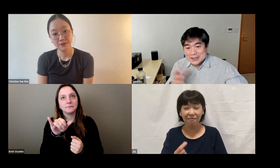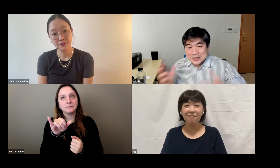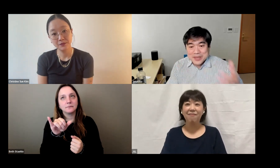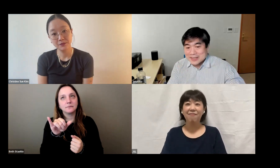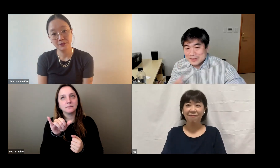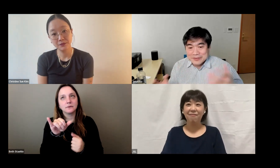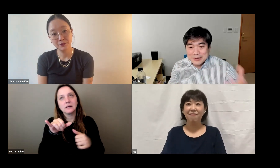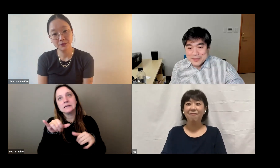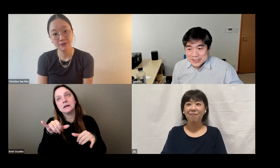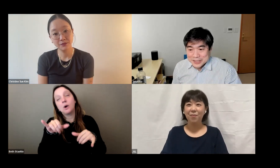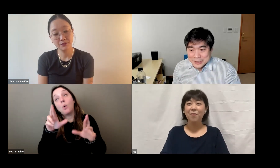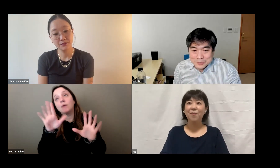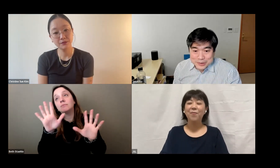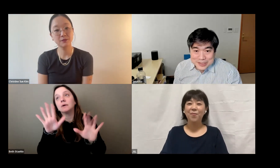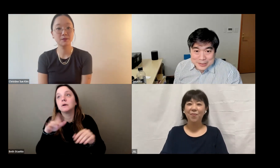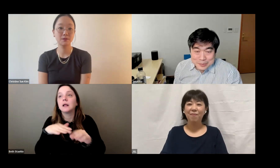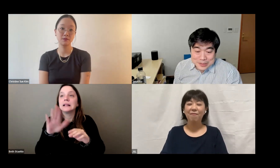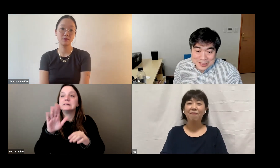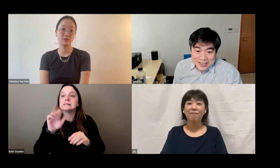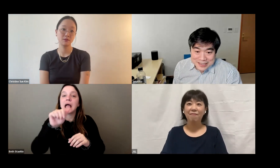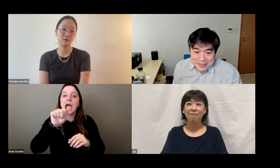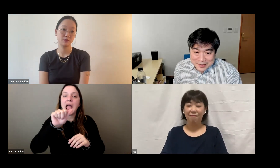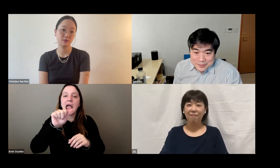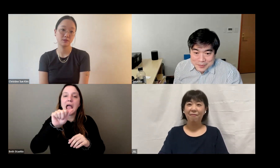ASL depending very much on the person's personality.